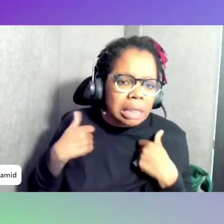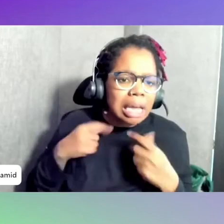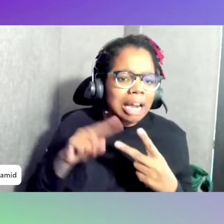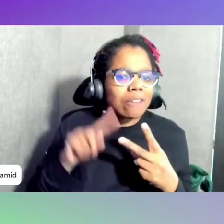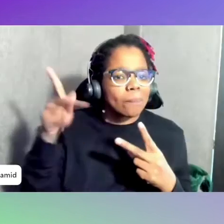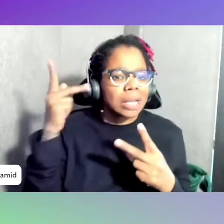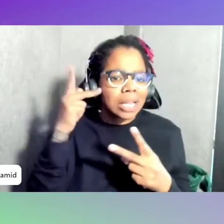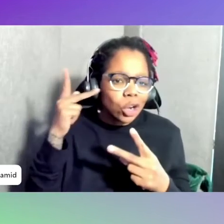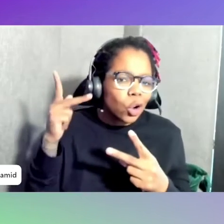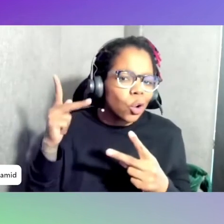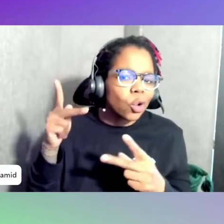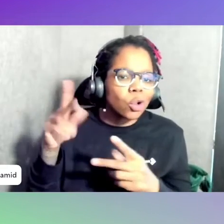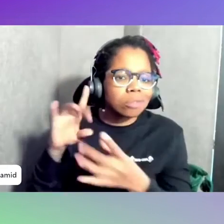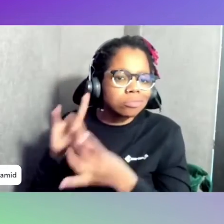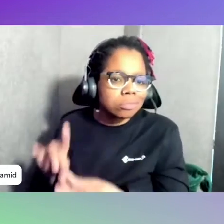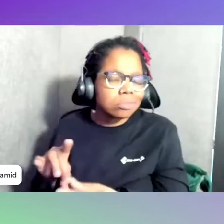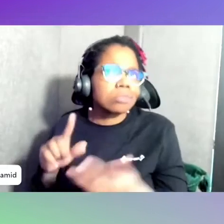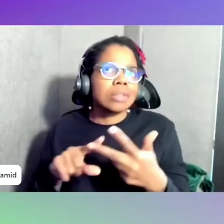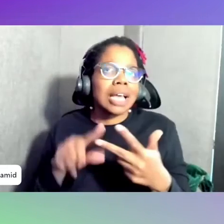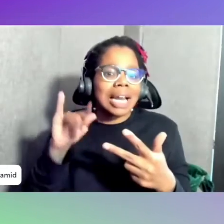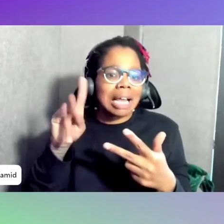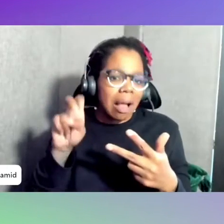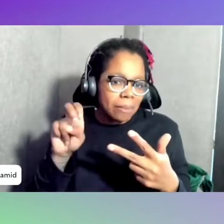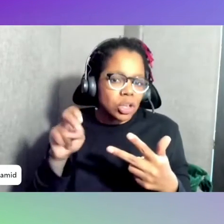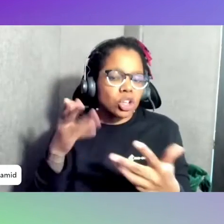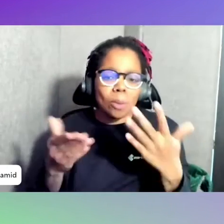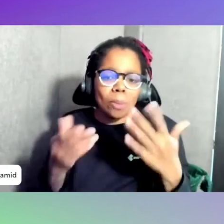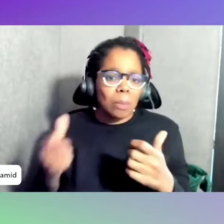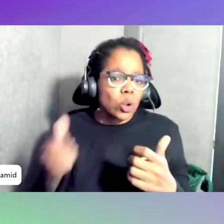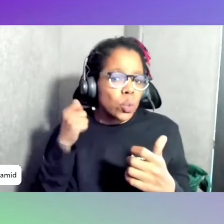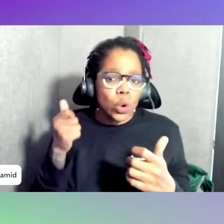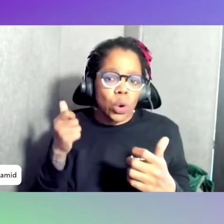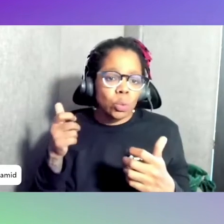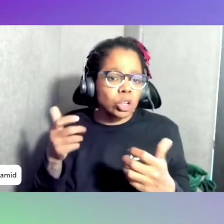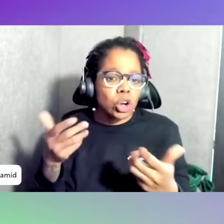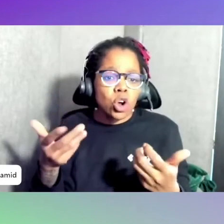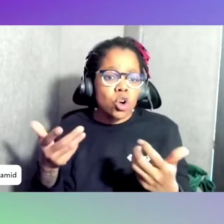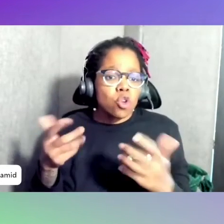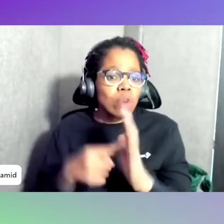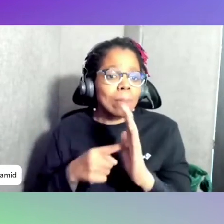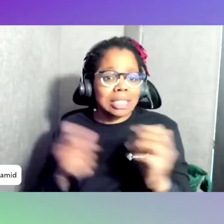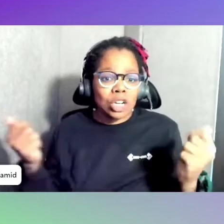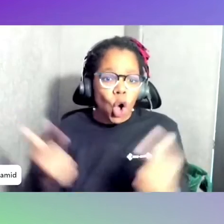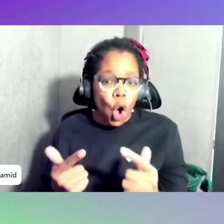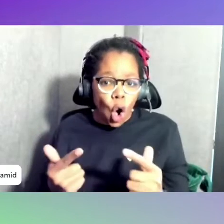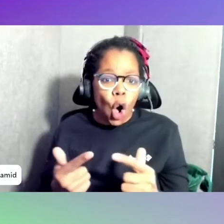be squealed up, like if you're communicating something with a map, for example population density, political